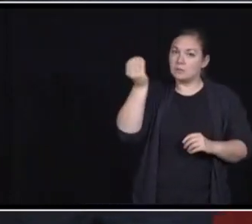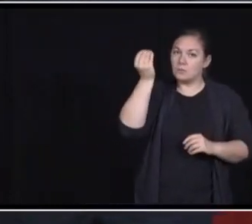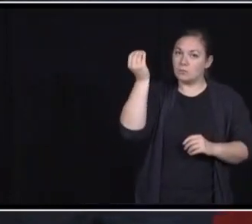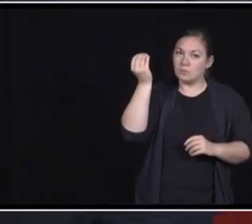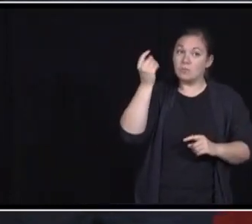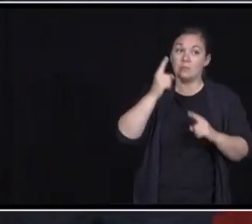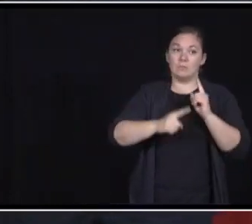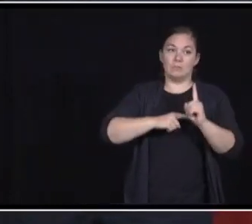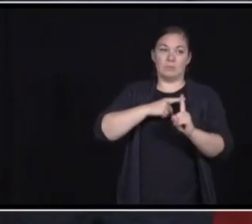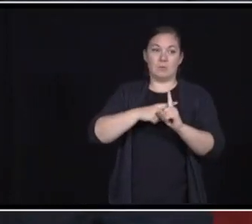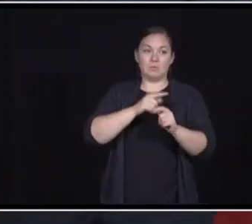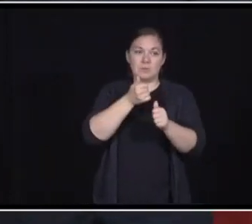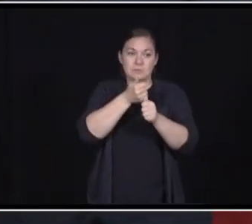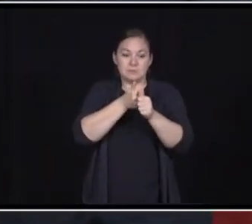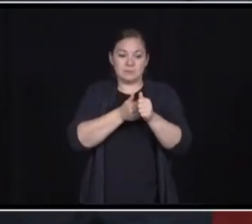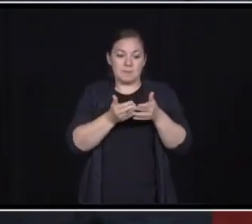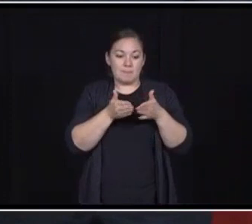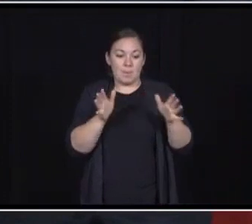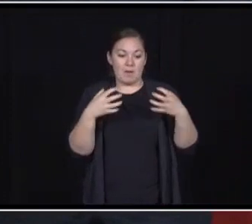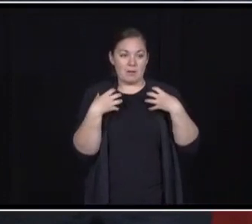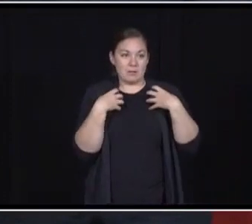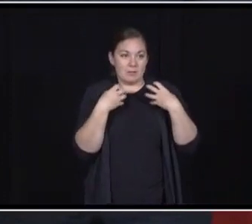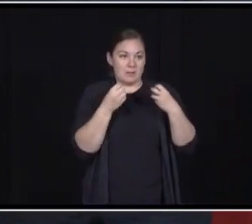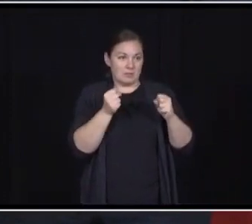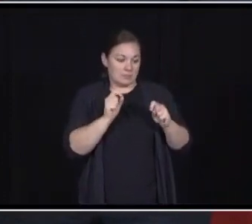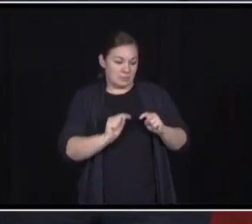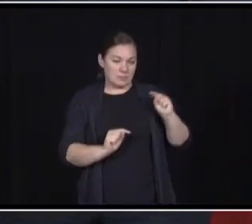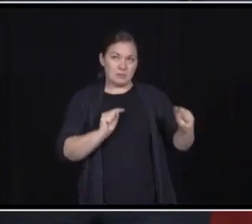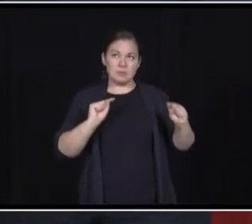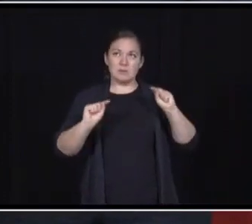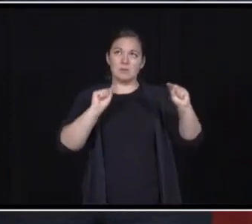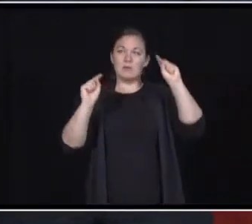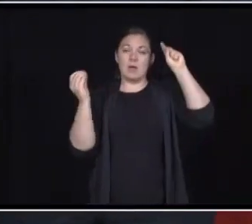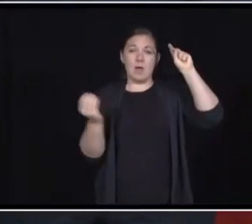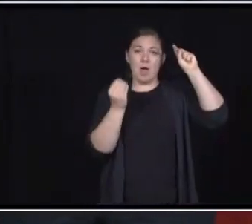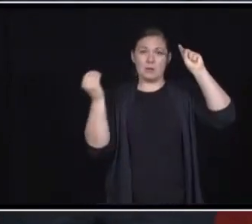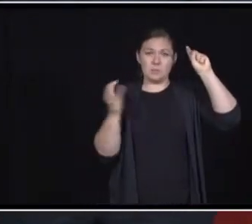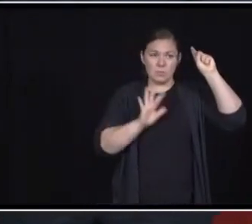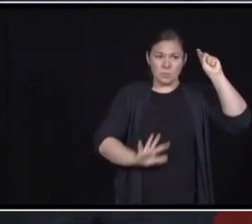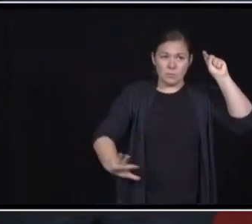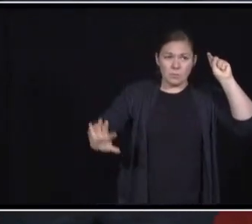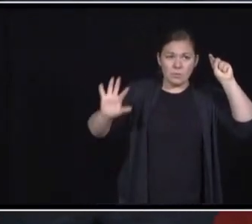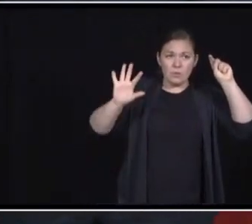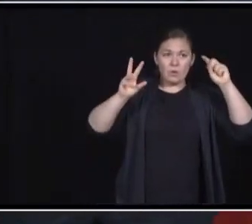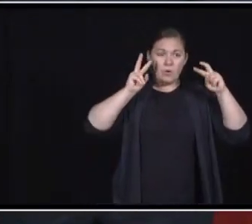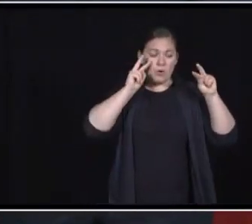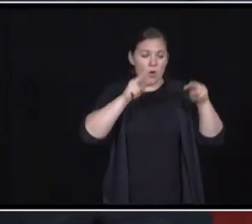Basically on a provincial level, but more detailed down to health units, and then down to different neighbourhoods and areas, with operative patient ever public